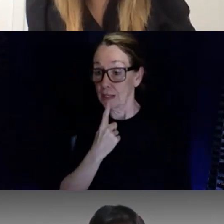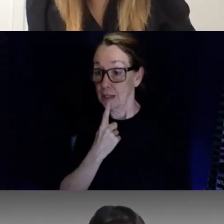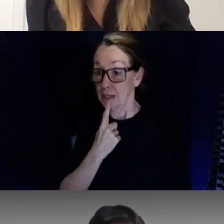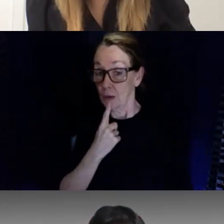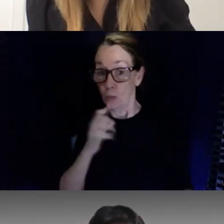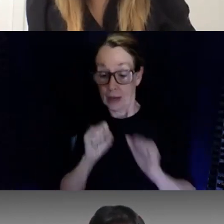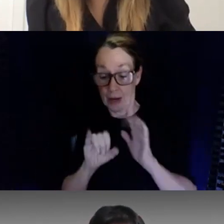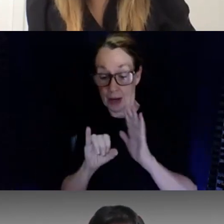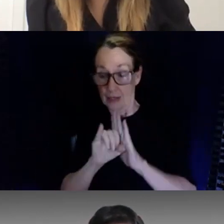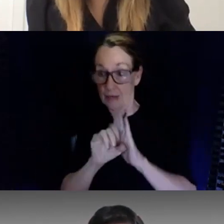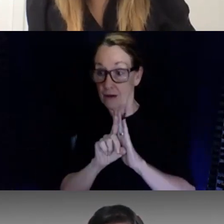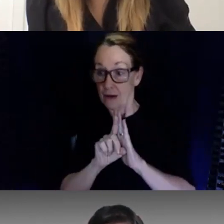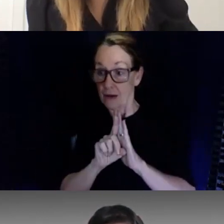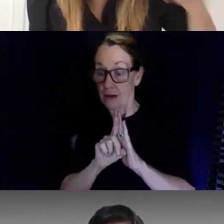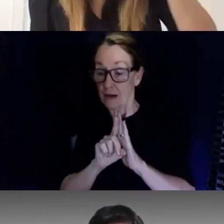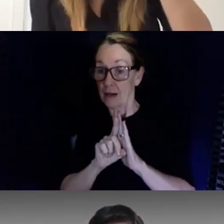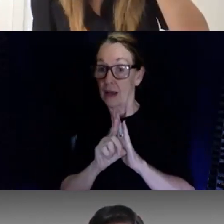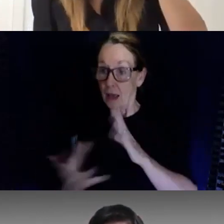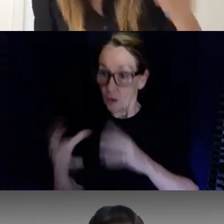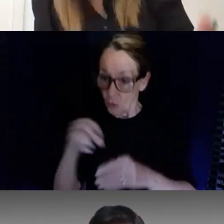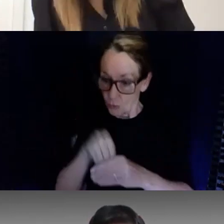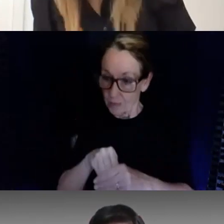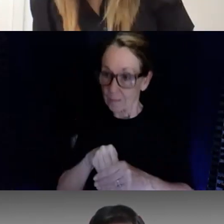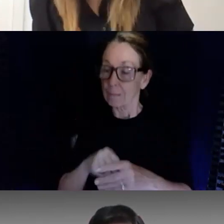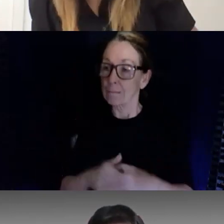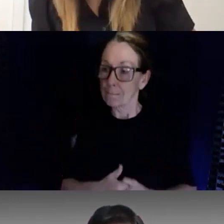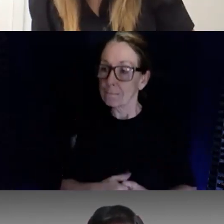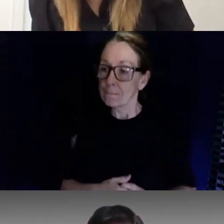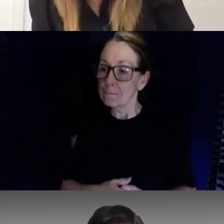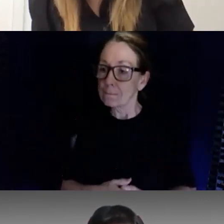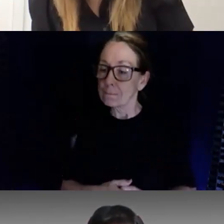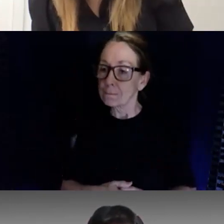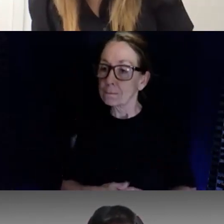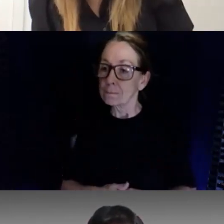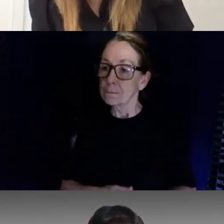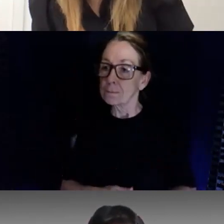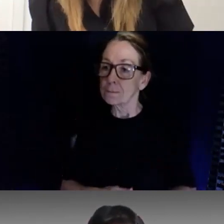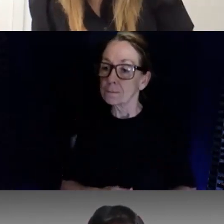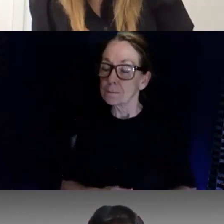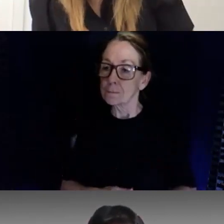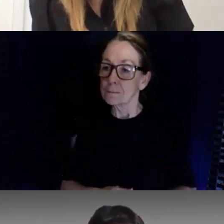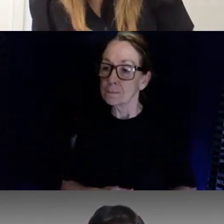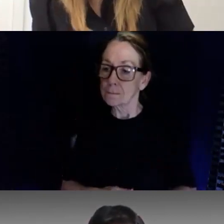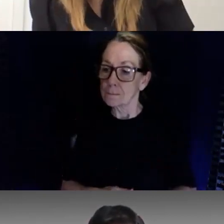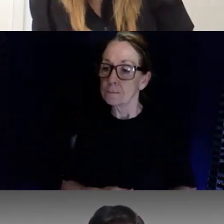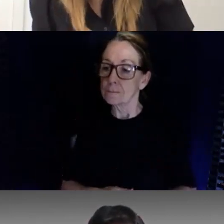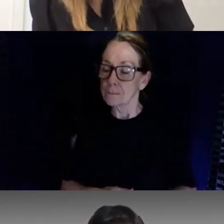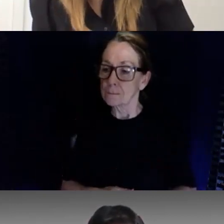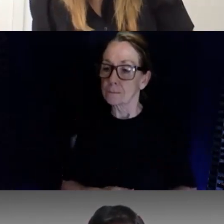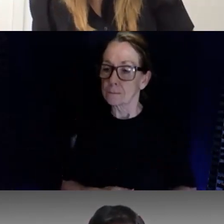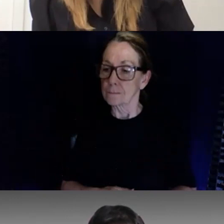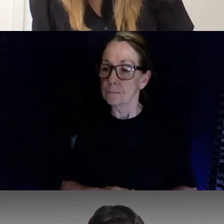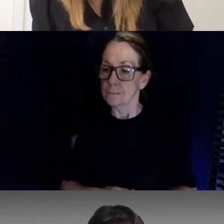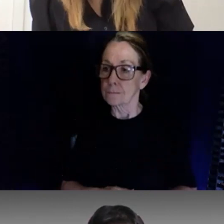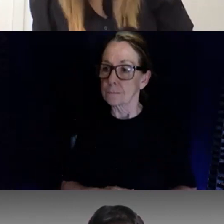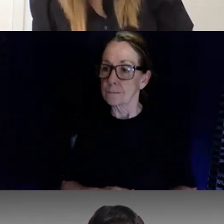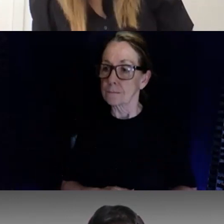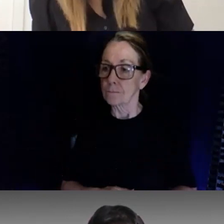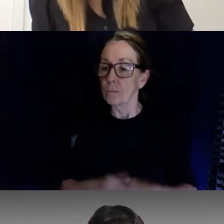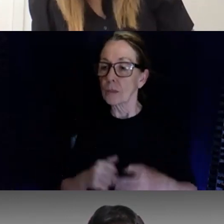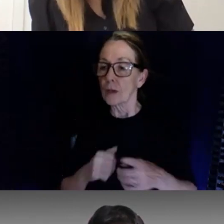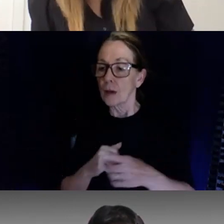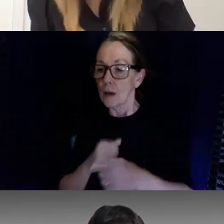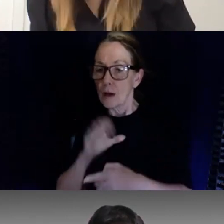TO.